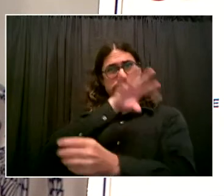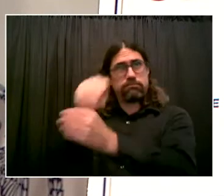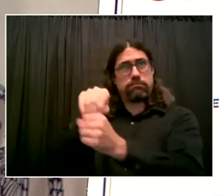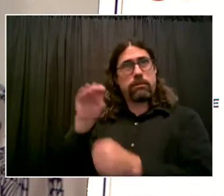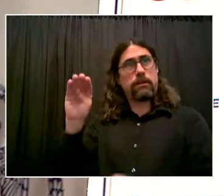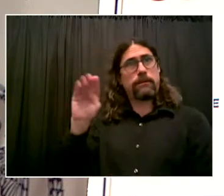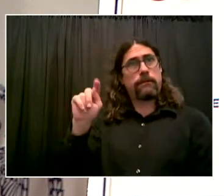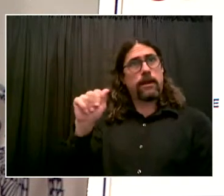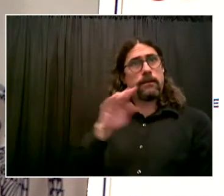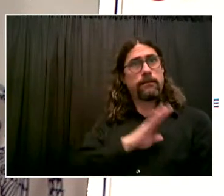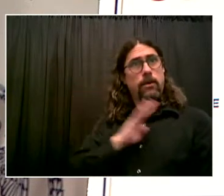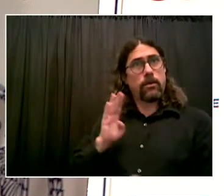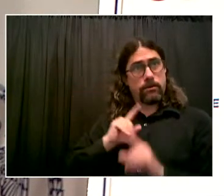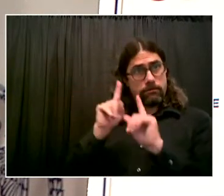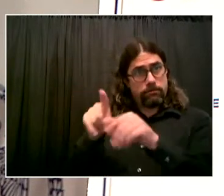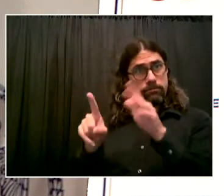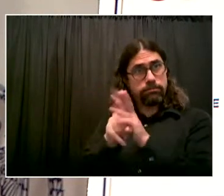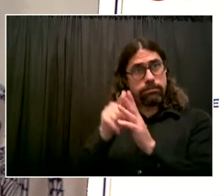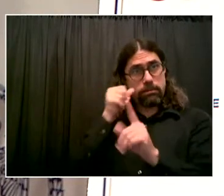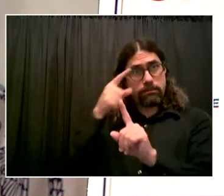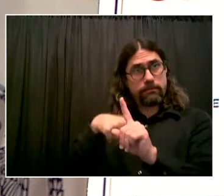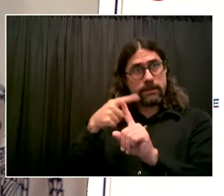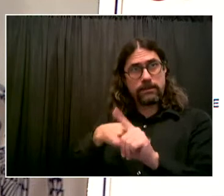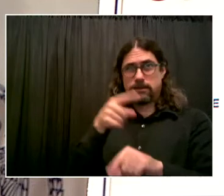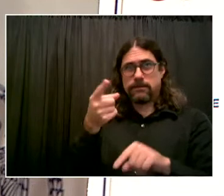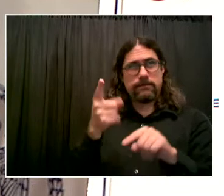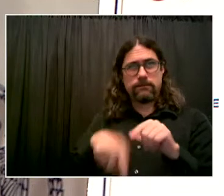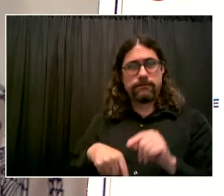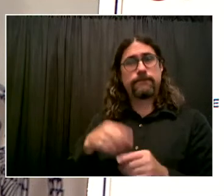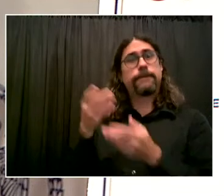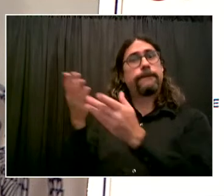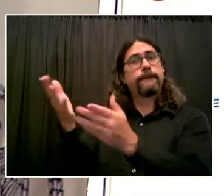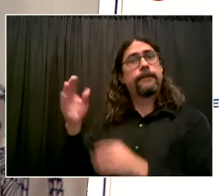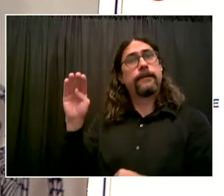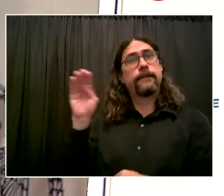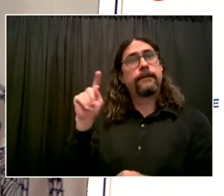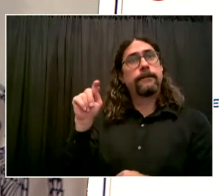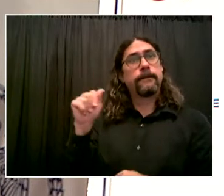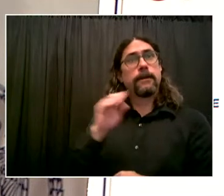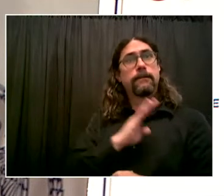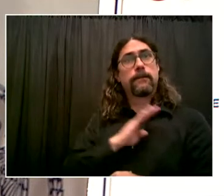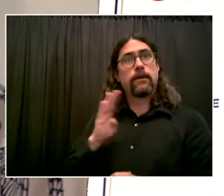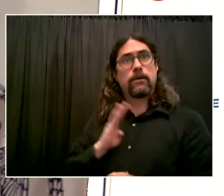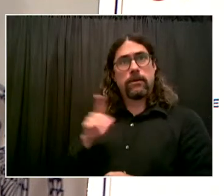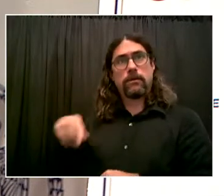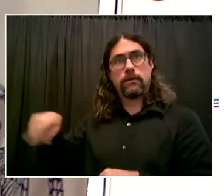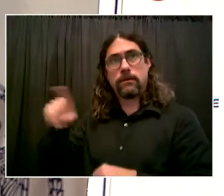YOREU' NOT IT MTA BOARD MEETINGS EVERY MONTH OR YOU'RE TALKING TO BOARD MEMBERS AND ASKING THEM TO USPH ON